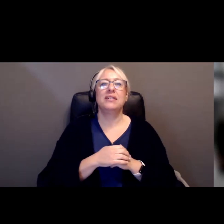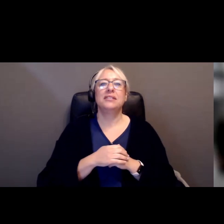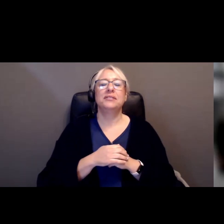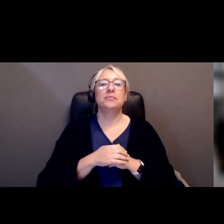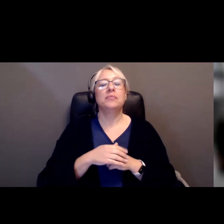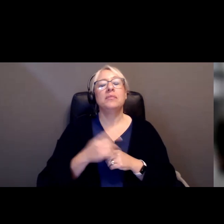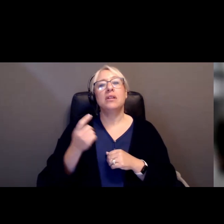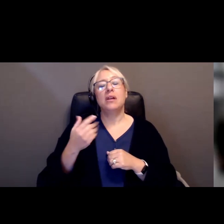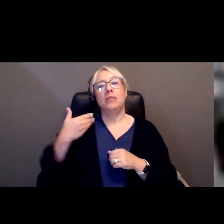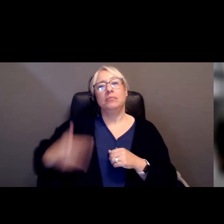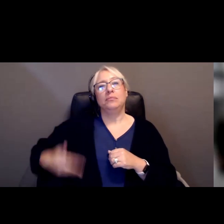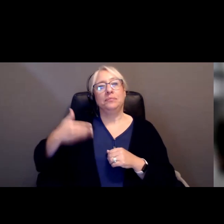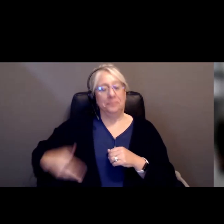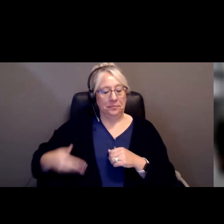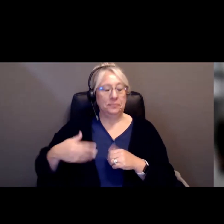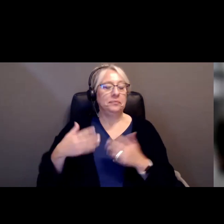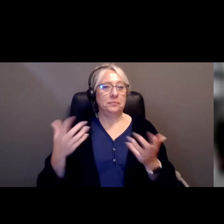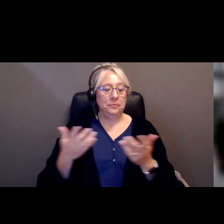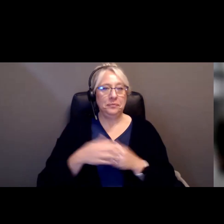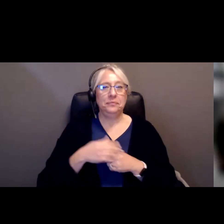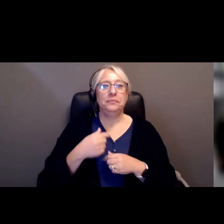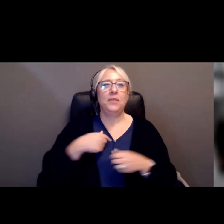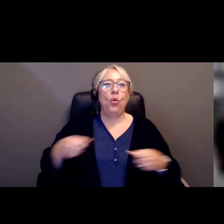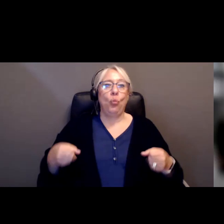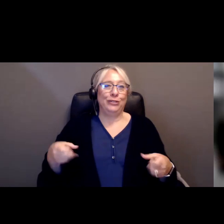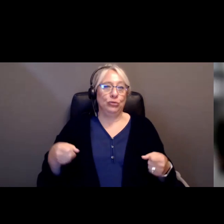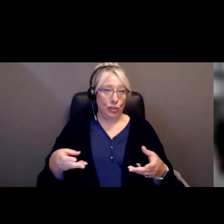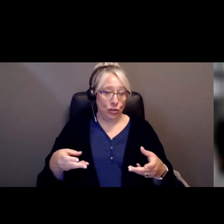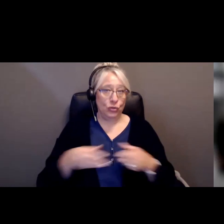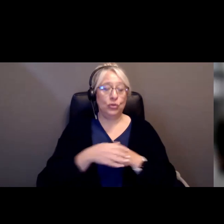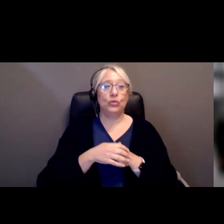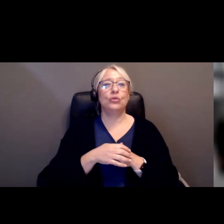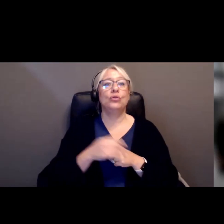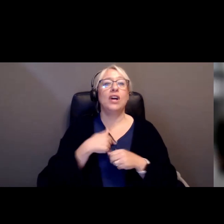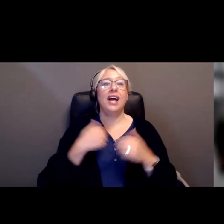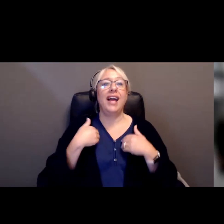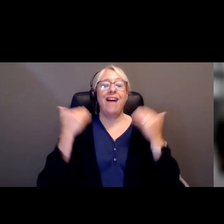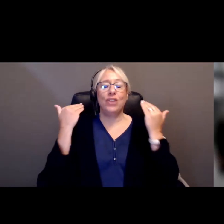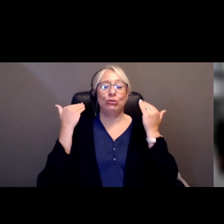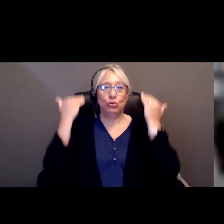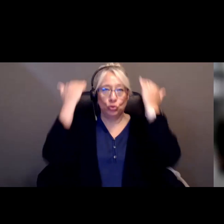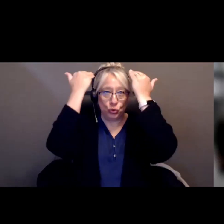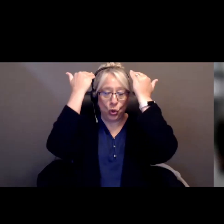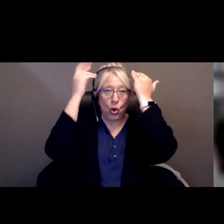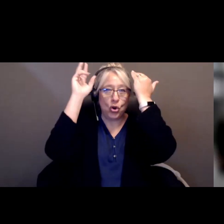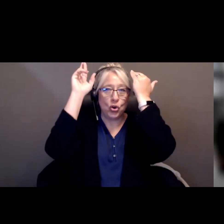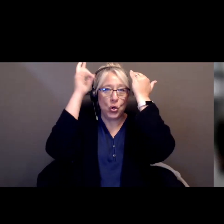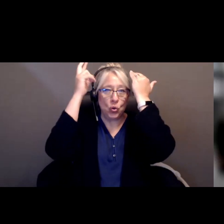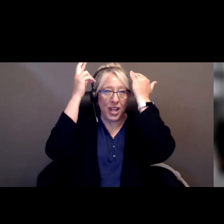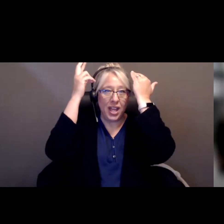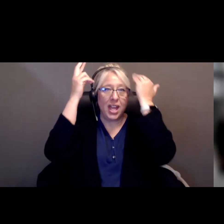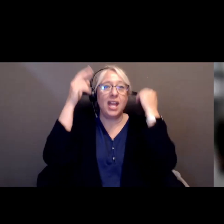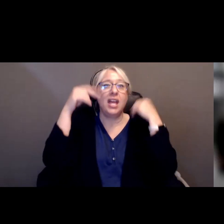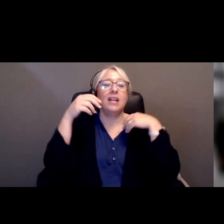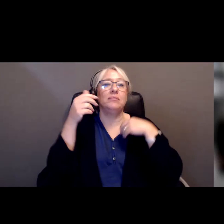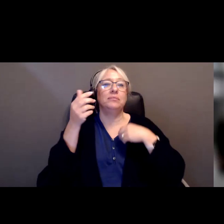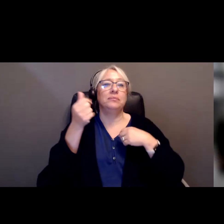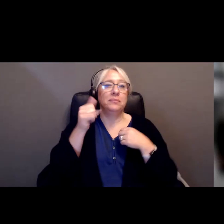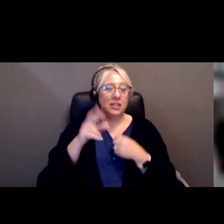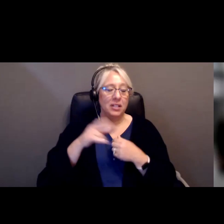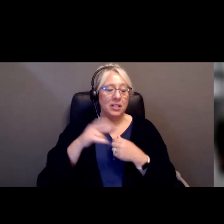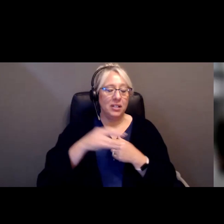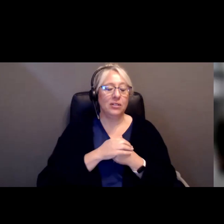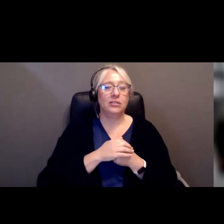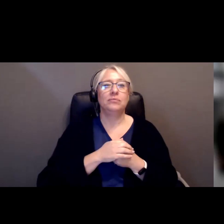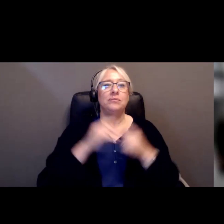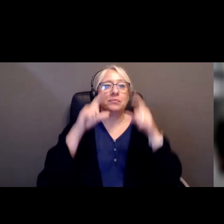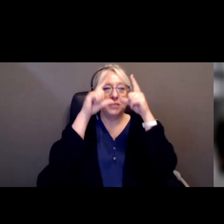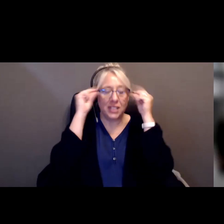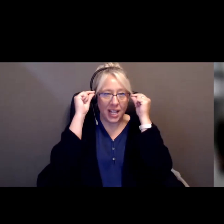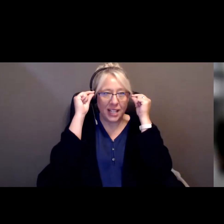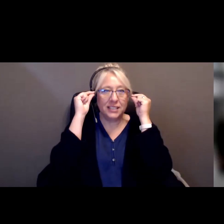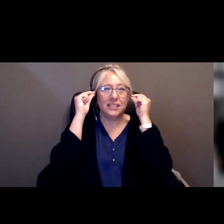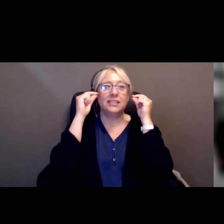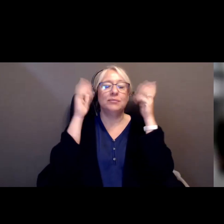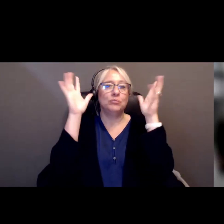visual description. I'm a wheelchair user. I have short gray hair, glasses that are dark rimmed,